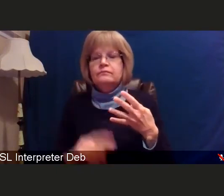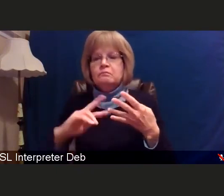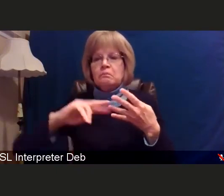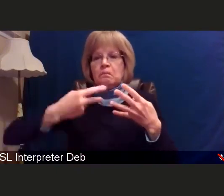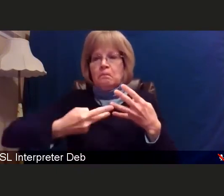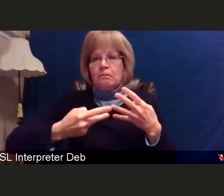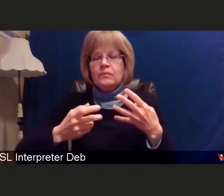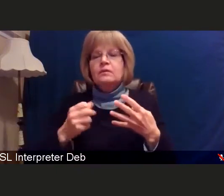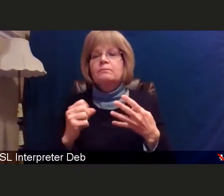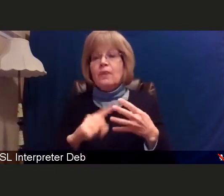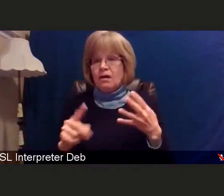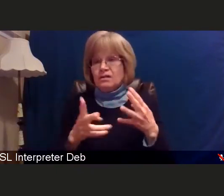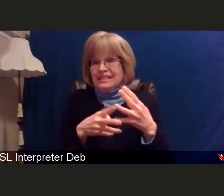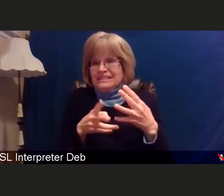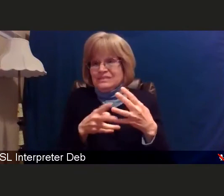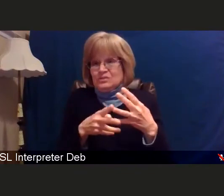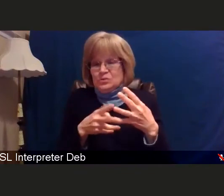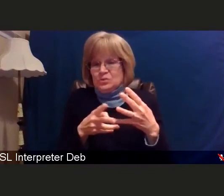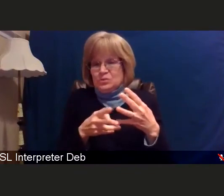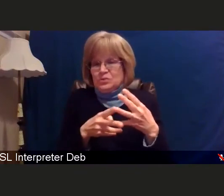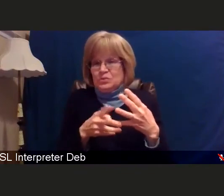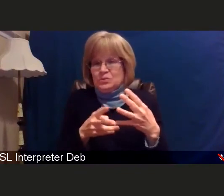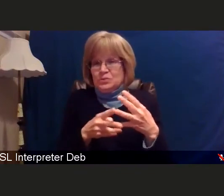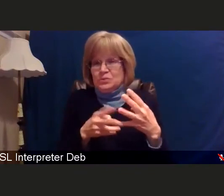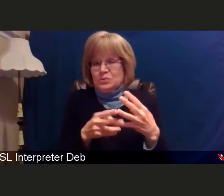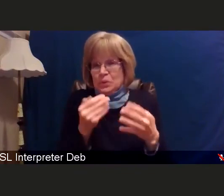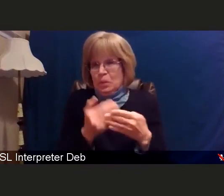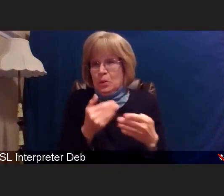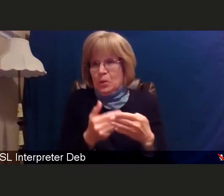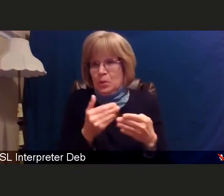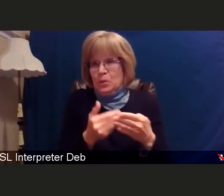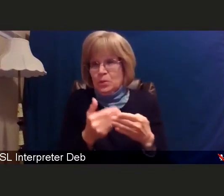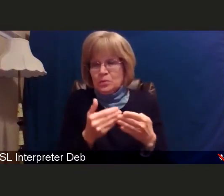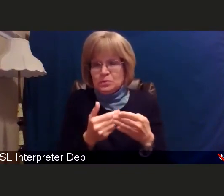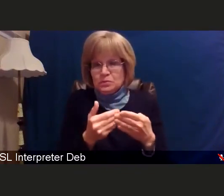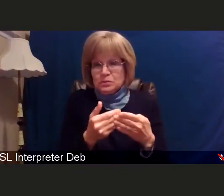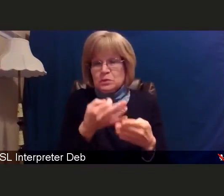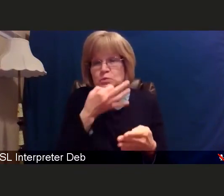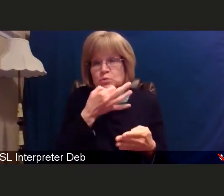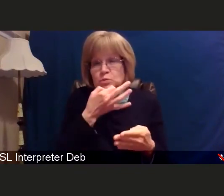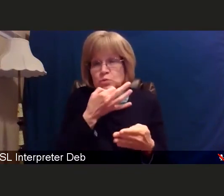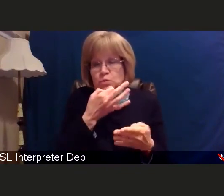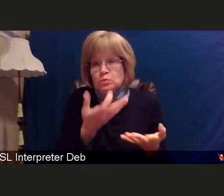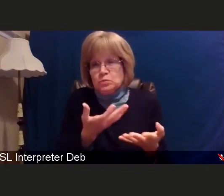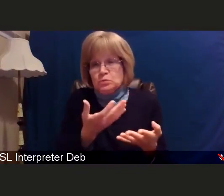that both of those vaccines are also close to being presented for review.